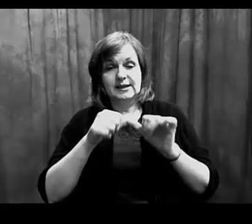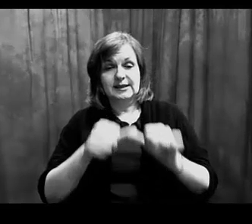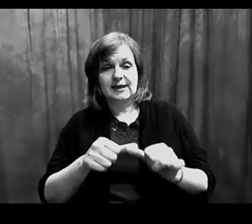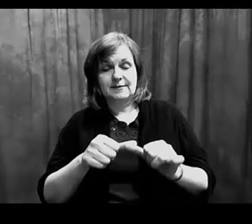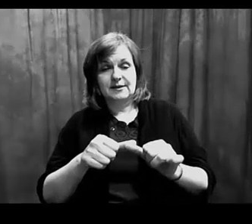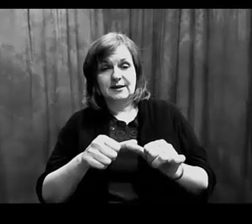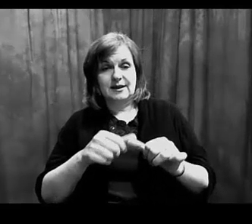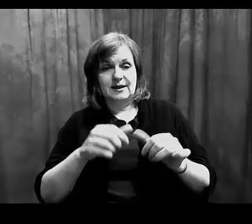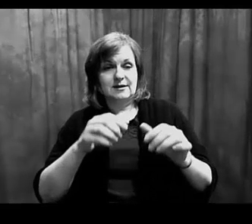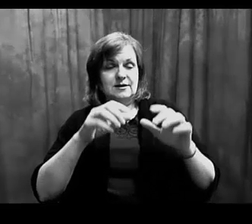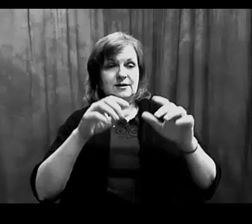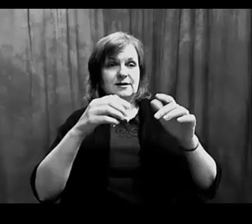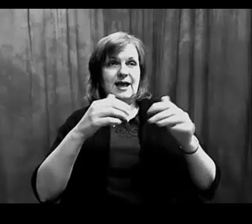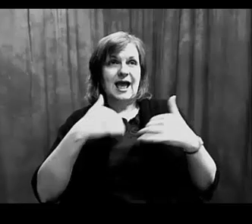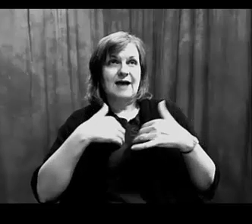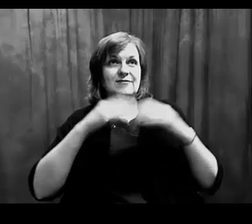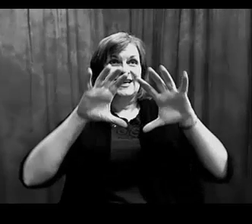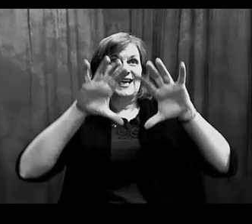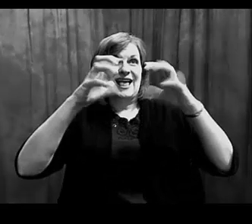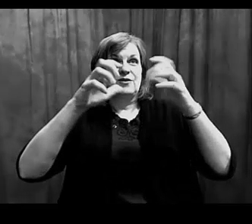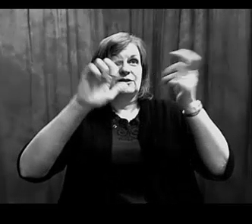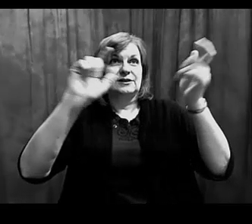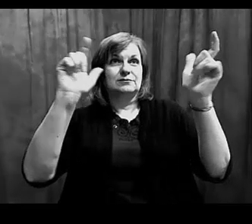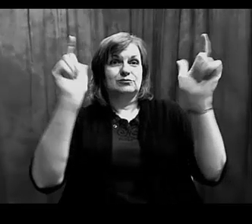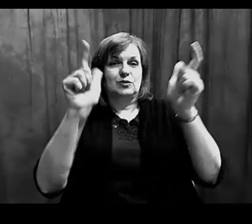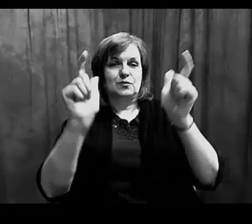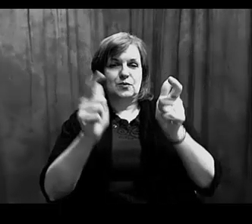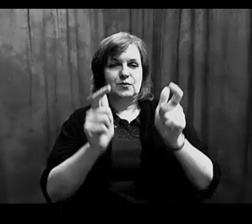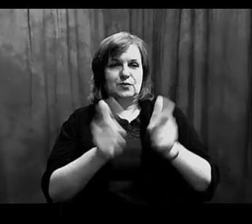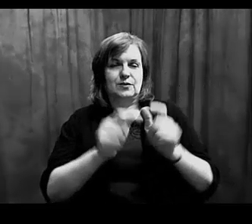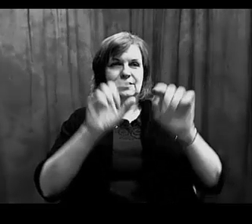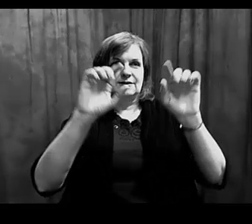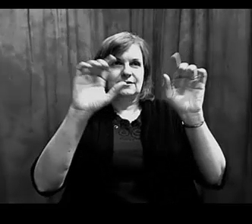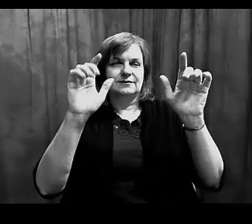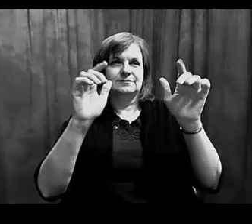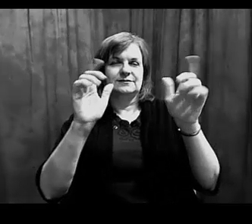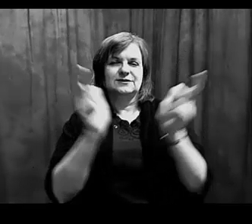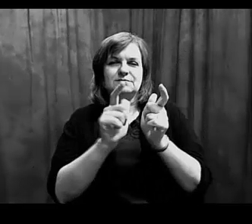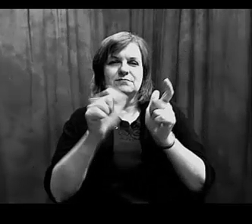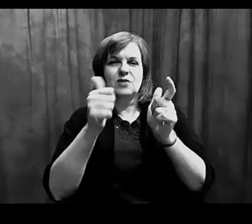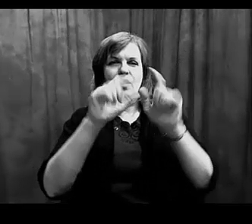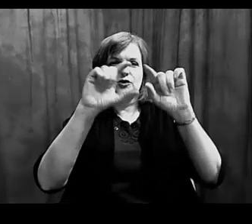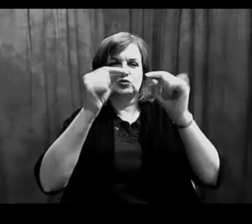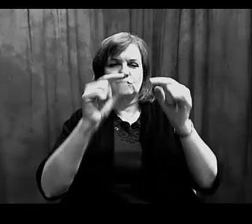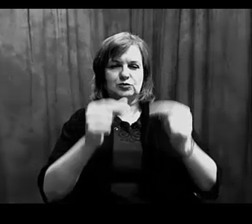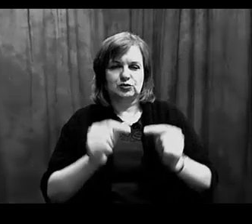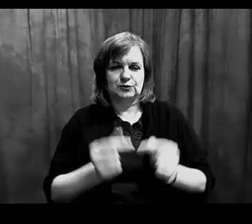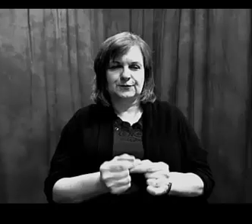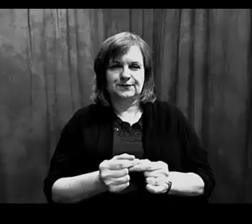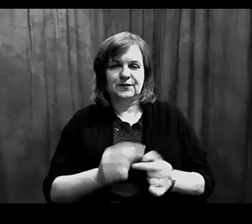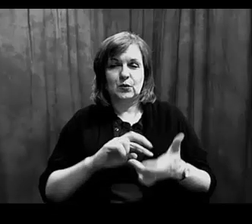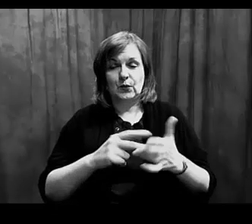the organisms themselves well I have some here for you some you might recognize